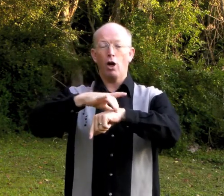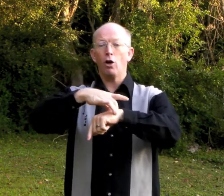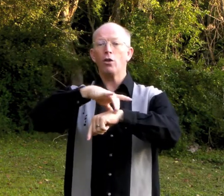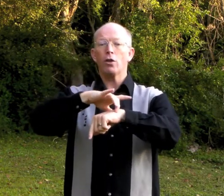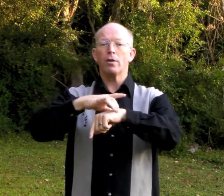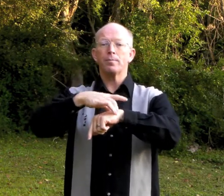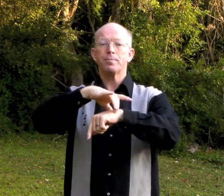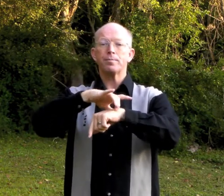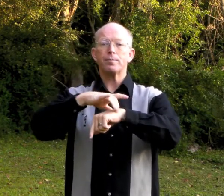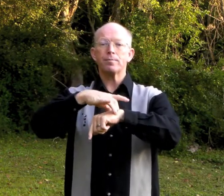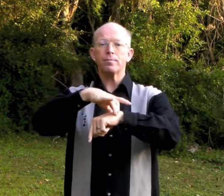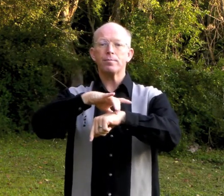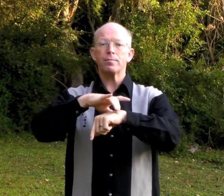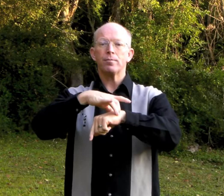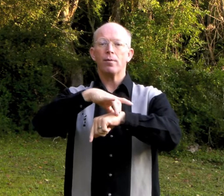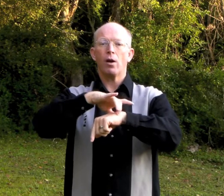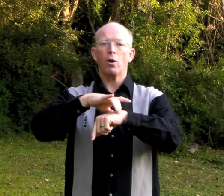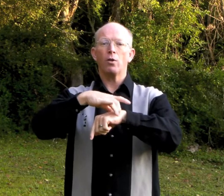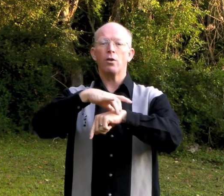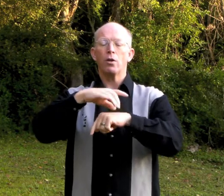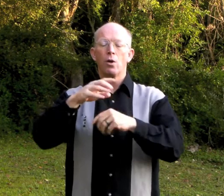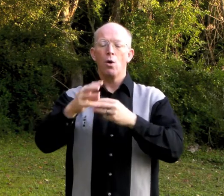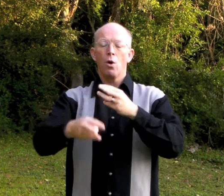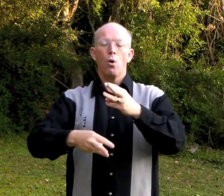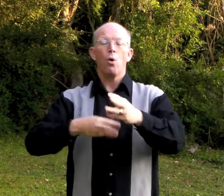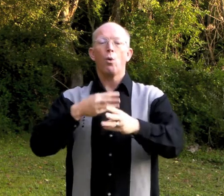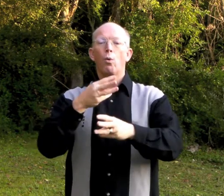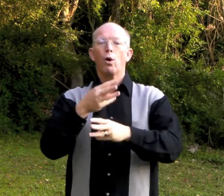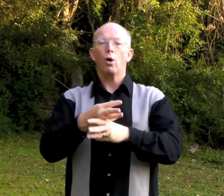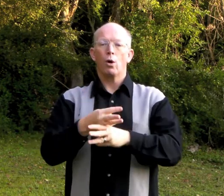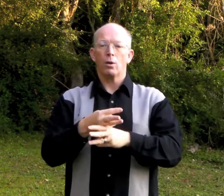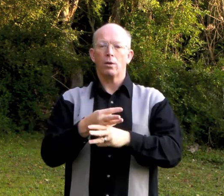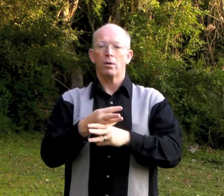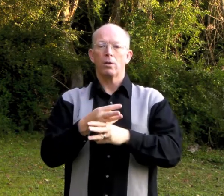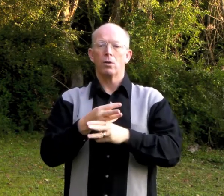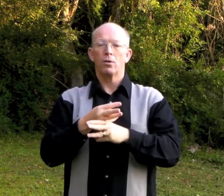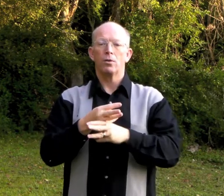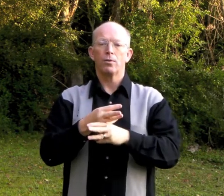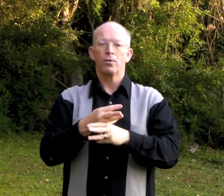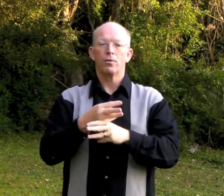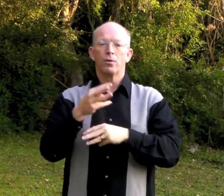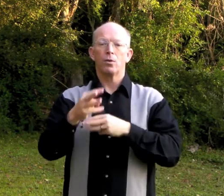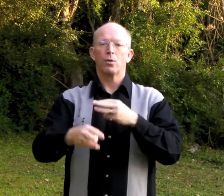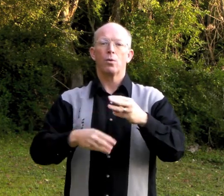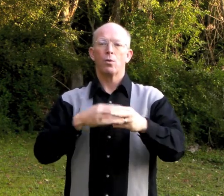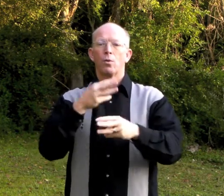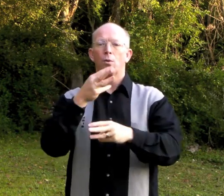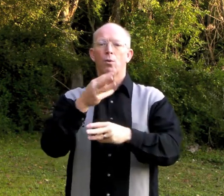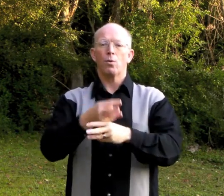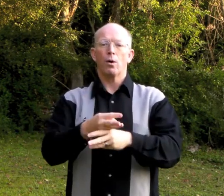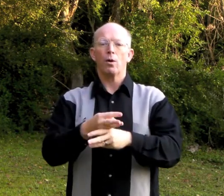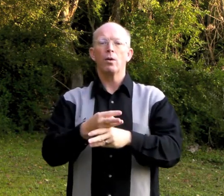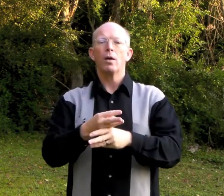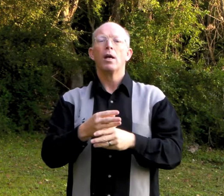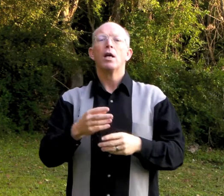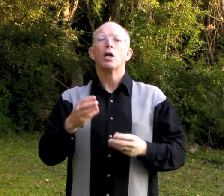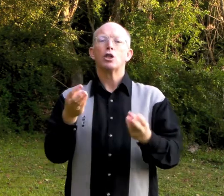EARTH EARTH WORLD WORLD